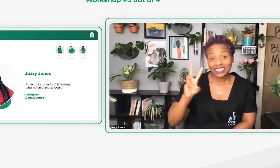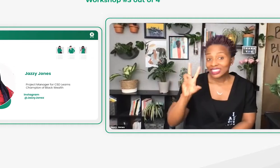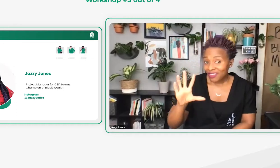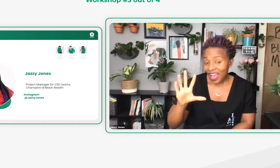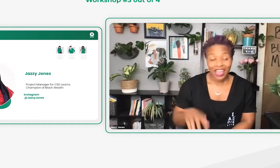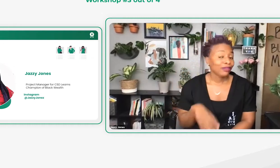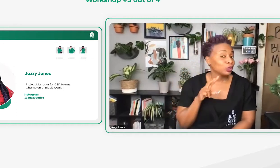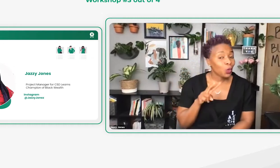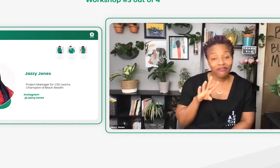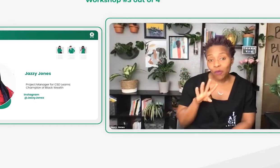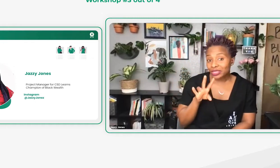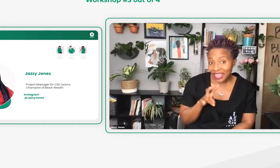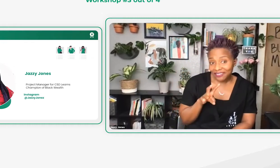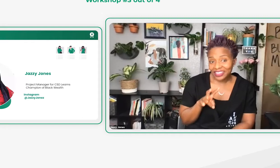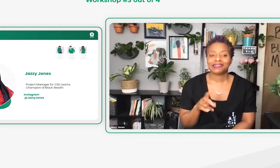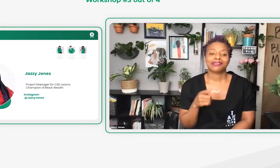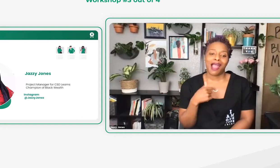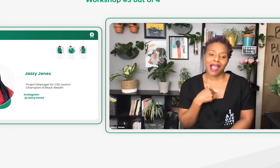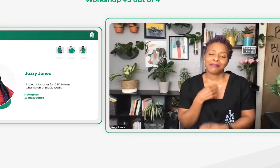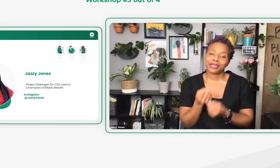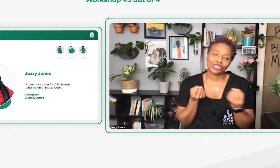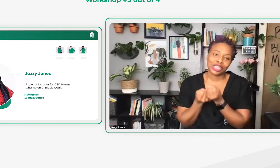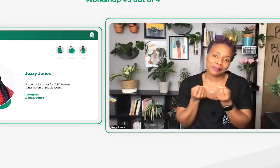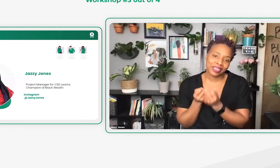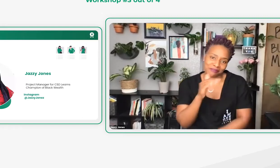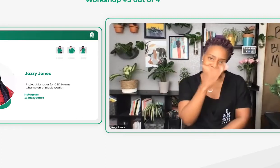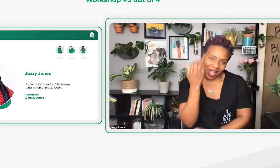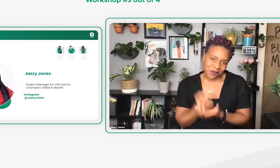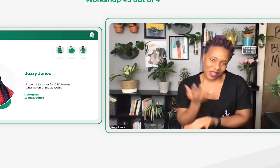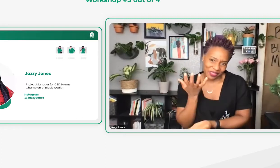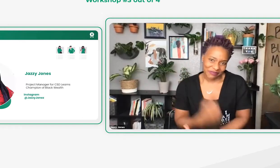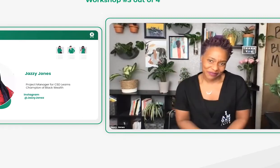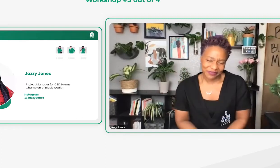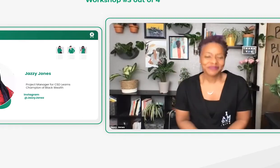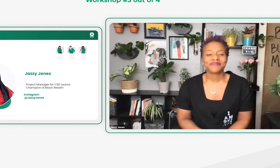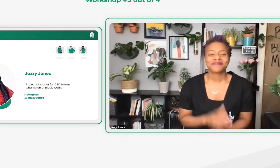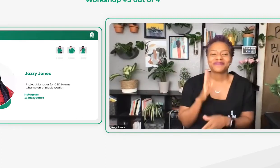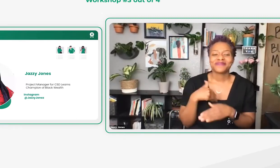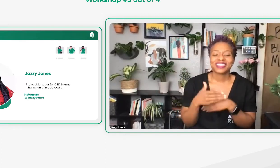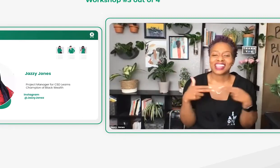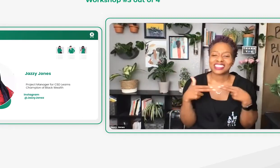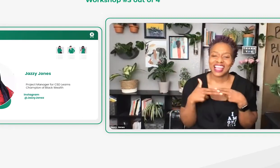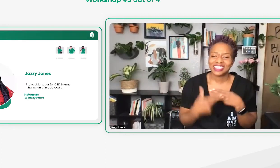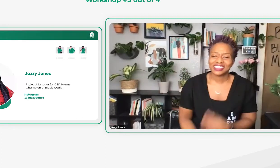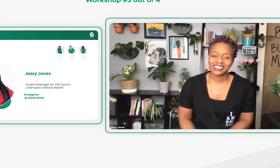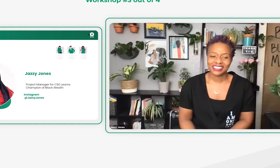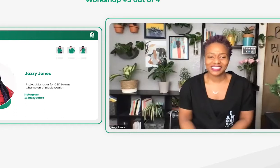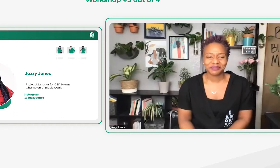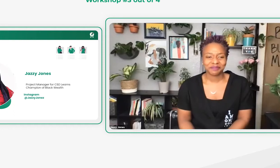on a daily basis, 365 days, 24/7 I'm an advocate for black people. Black wealth.